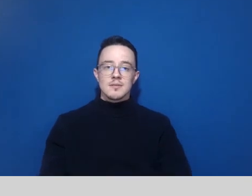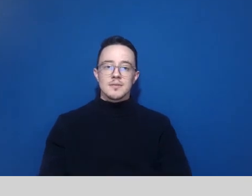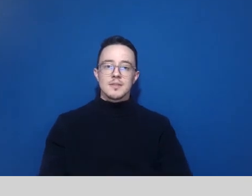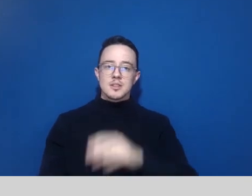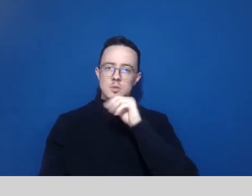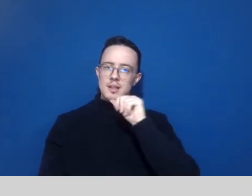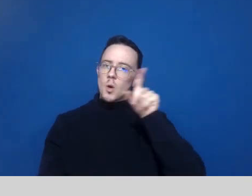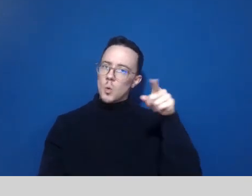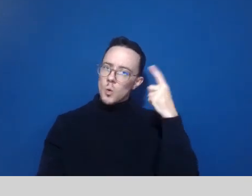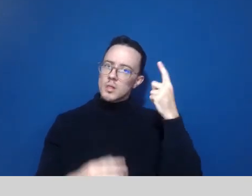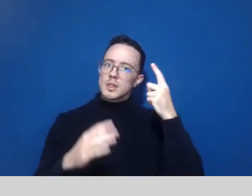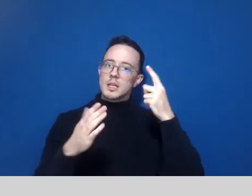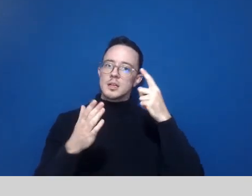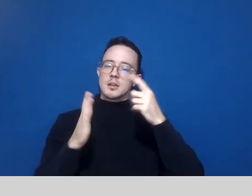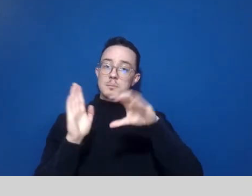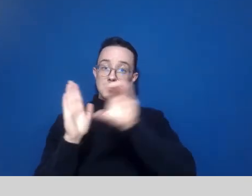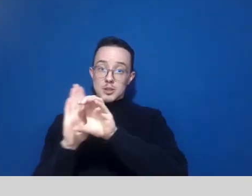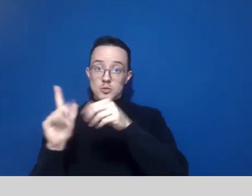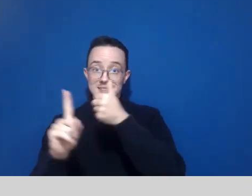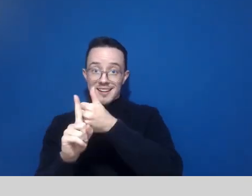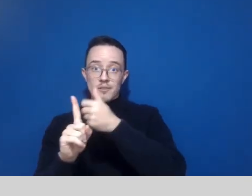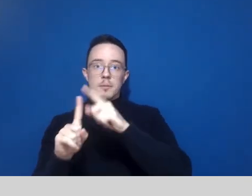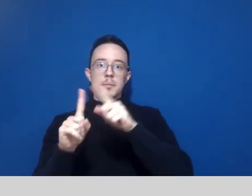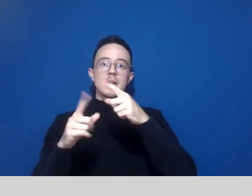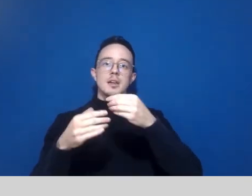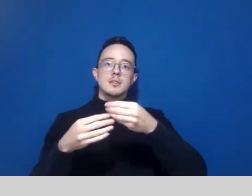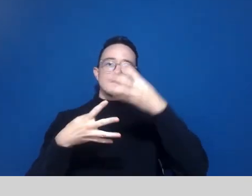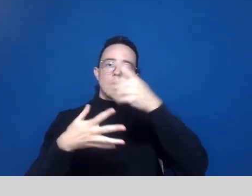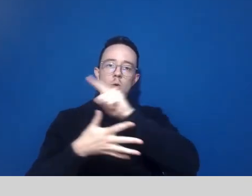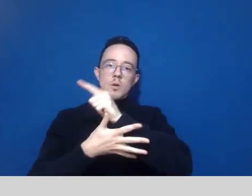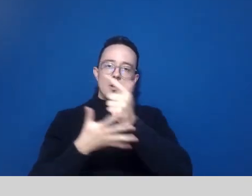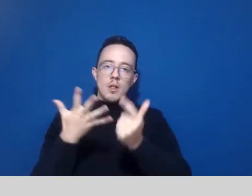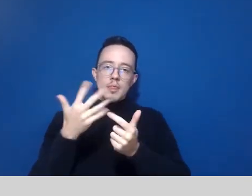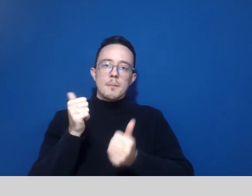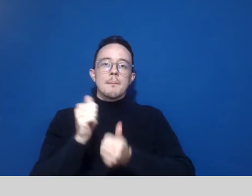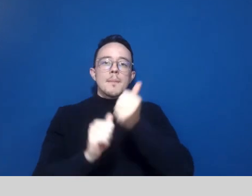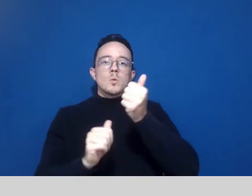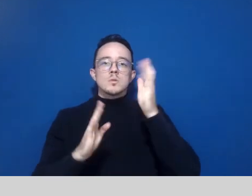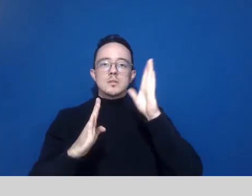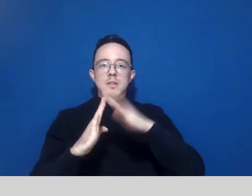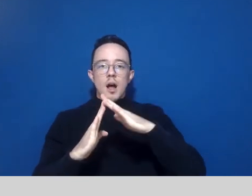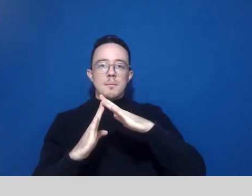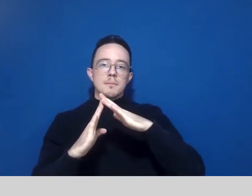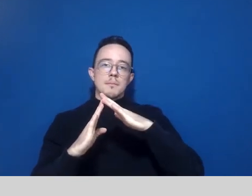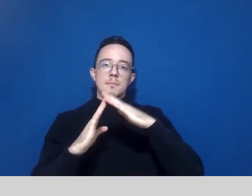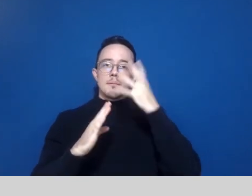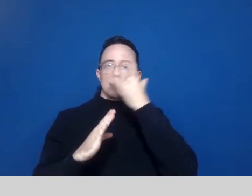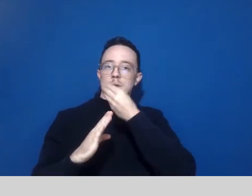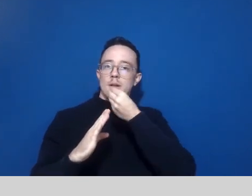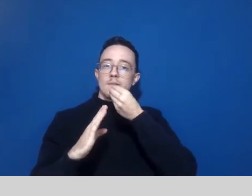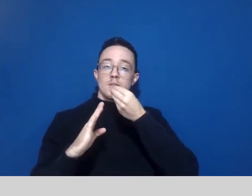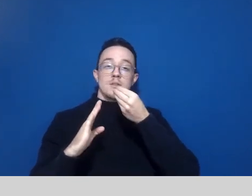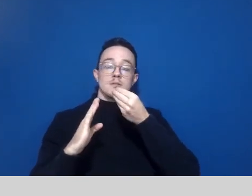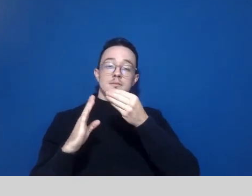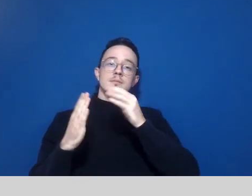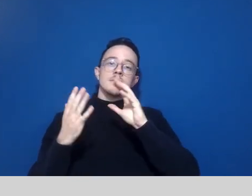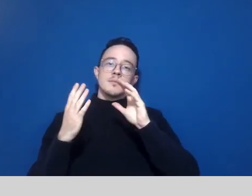I've taken of pelicans; it's sorting them by the most aesthetically pleasing according to Apple's classification algorithm that they're running